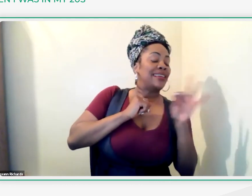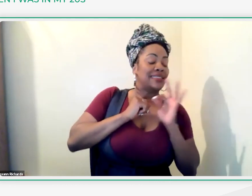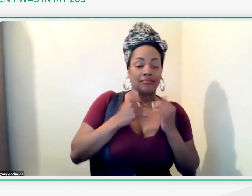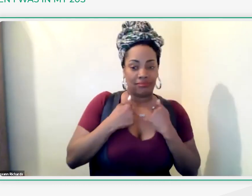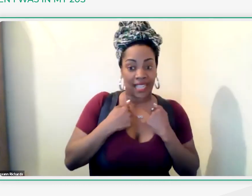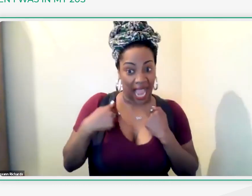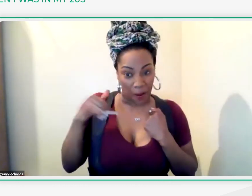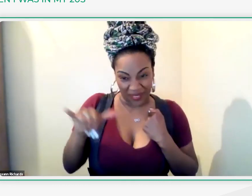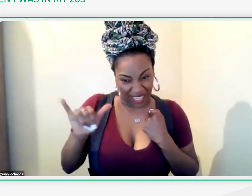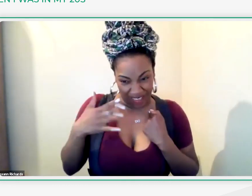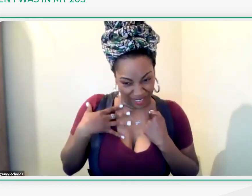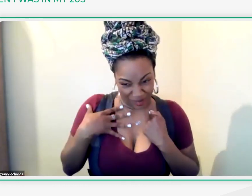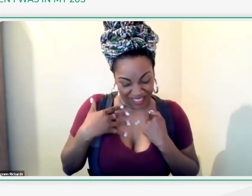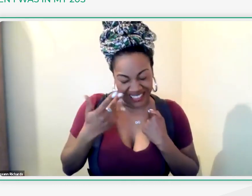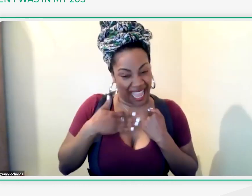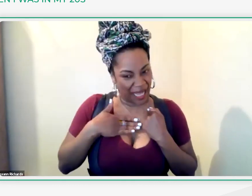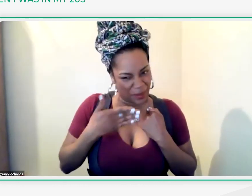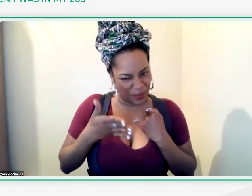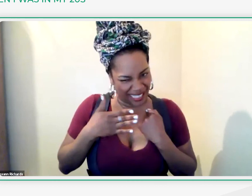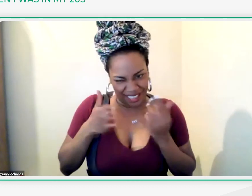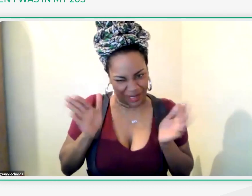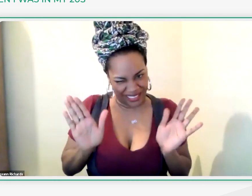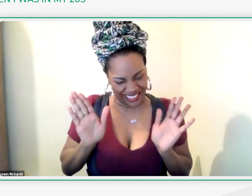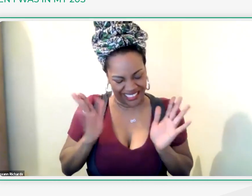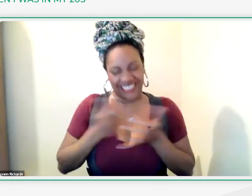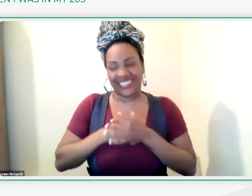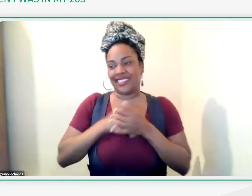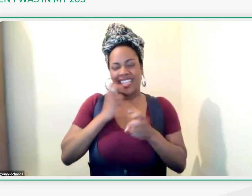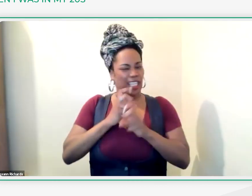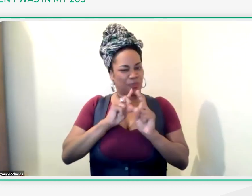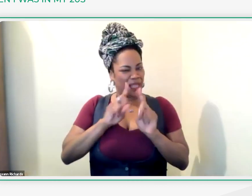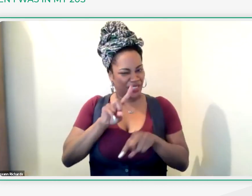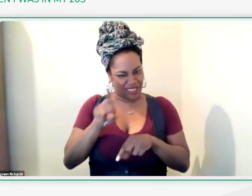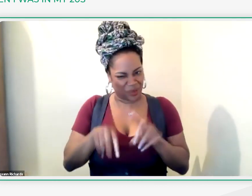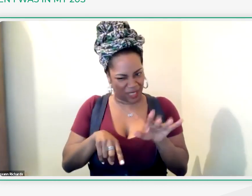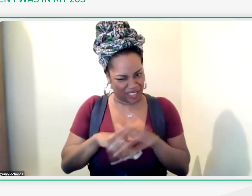If you have money available, you can grab a little bit from it. I’ll admit, I did the same thing too.